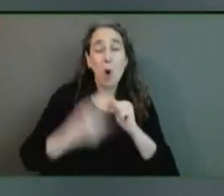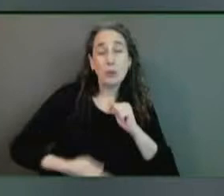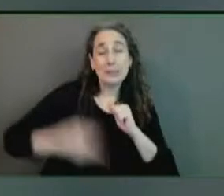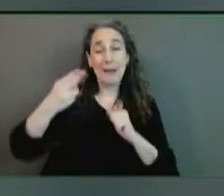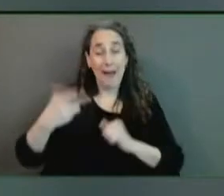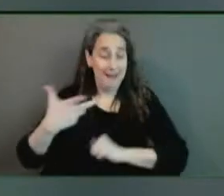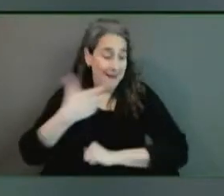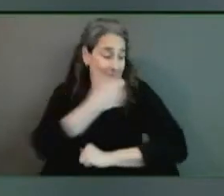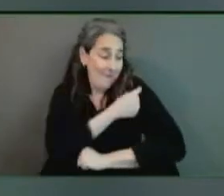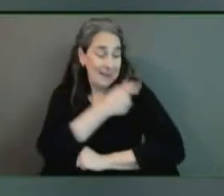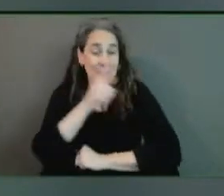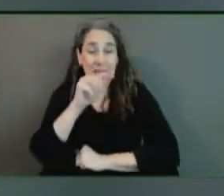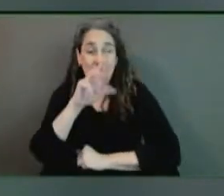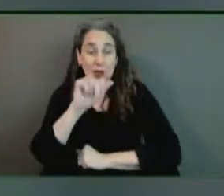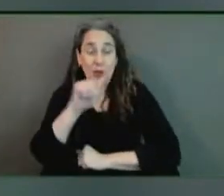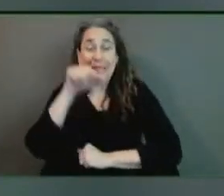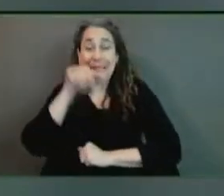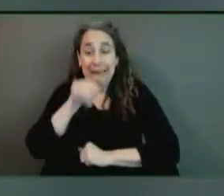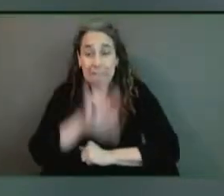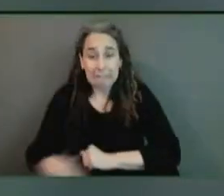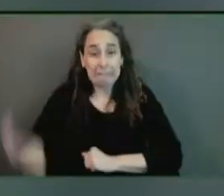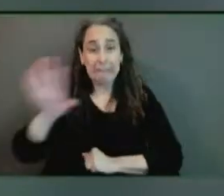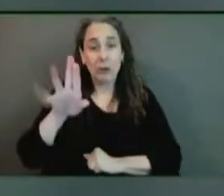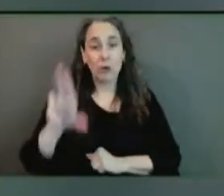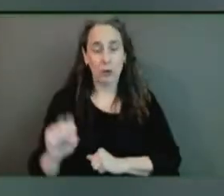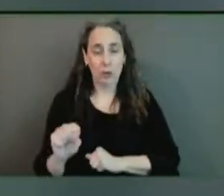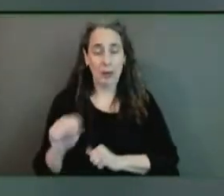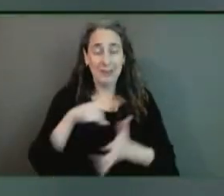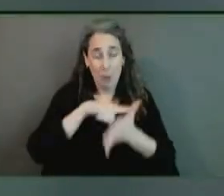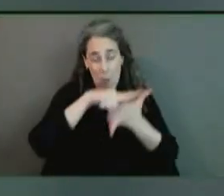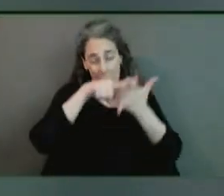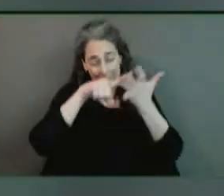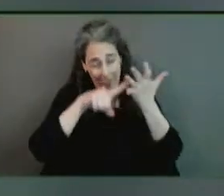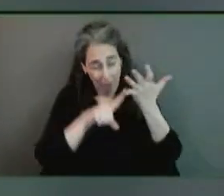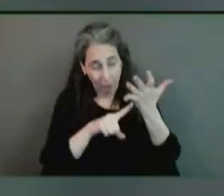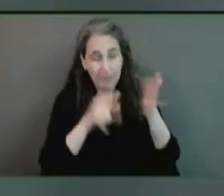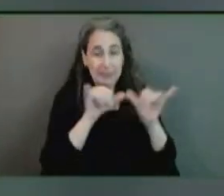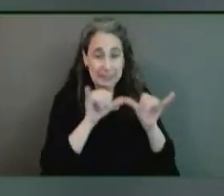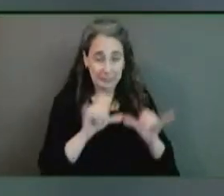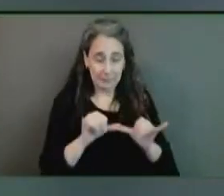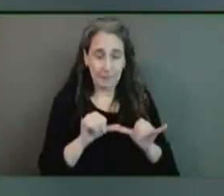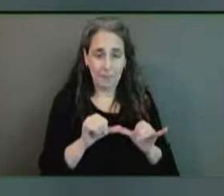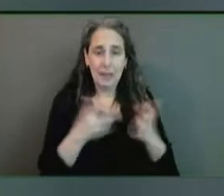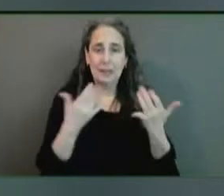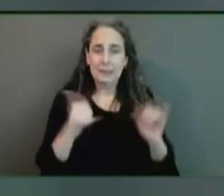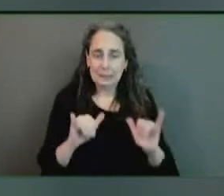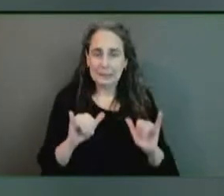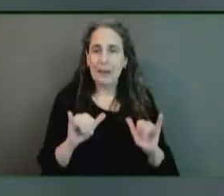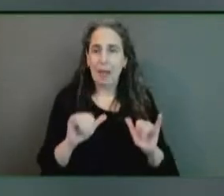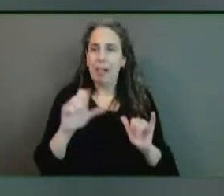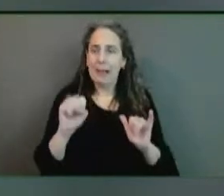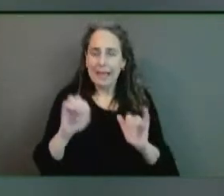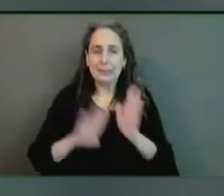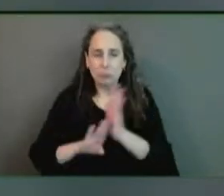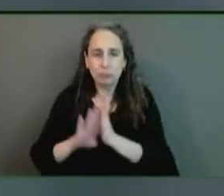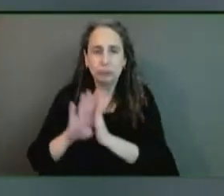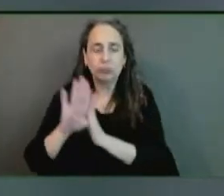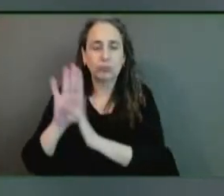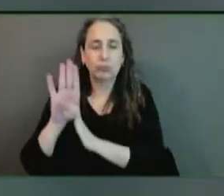with one of the highest vaccination rates in the United States. And even with all of